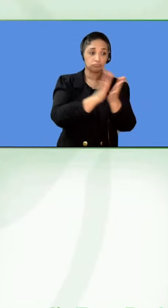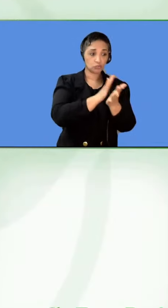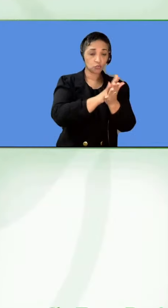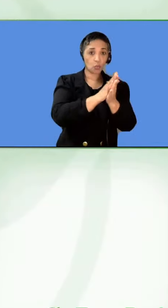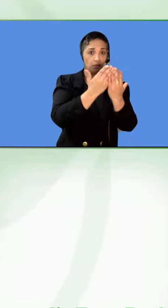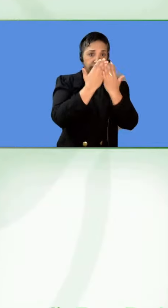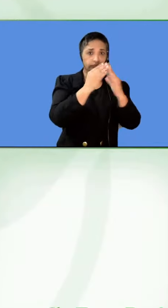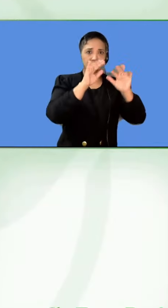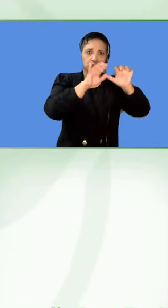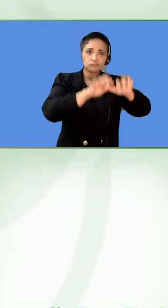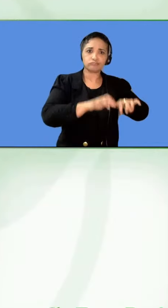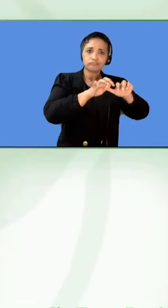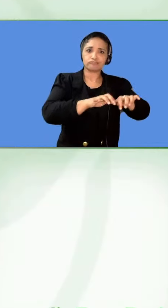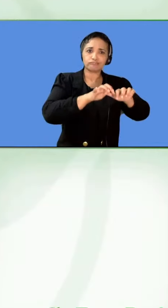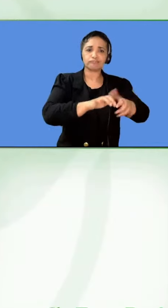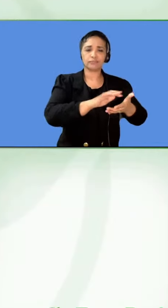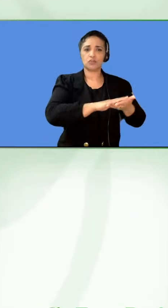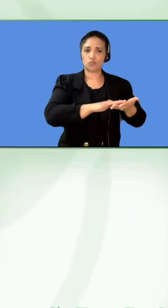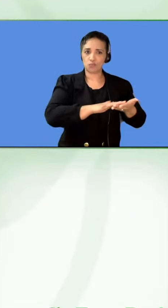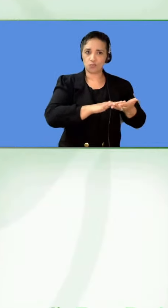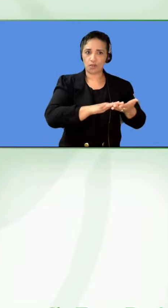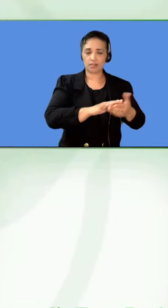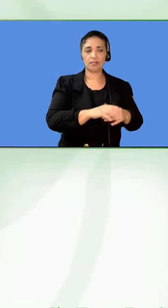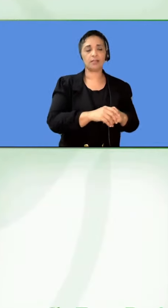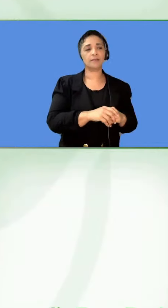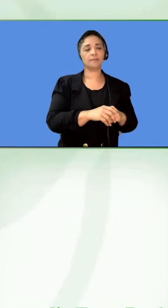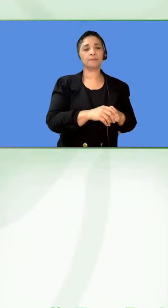A lot of them nowadays, use technology.